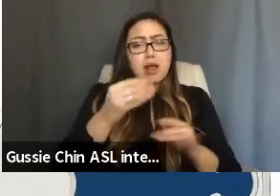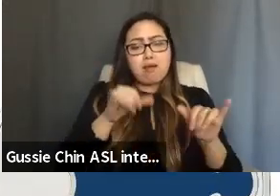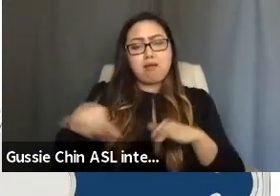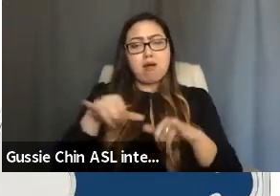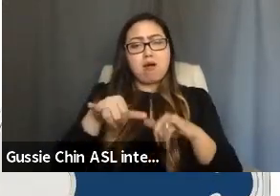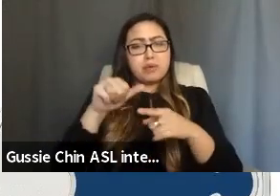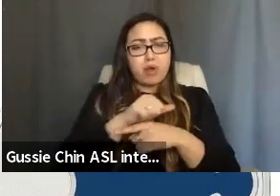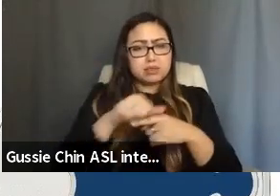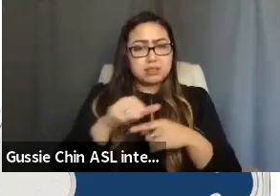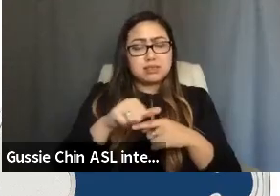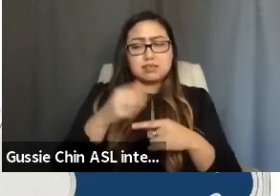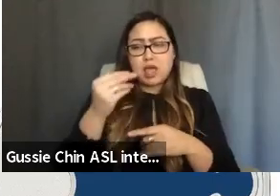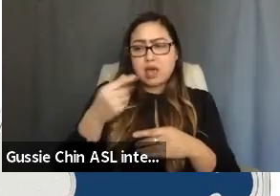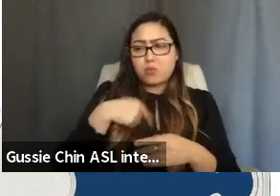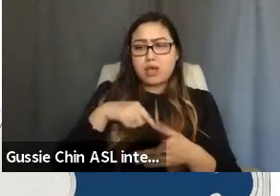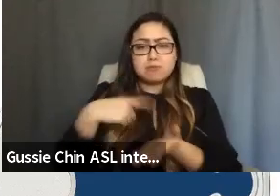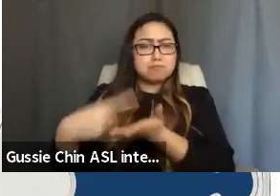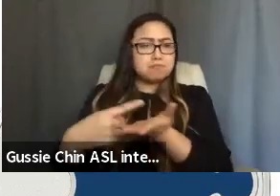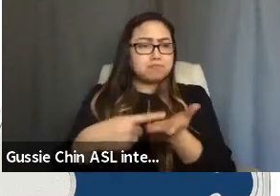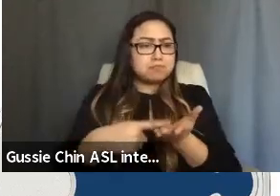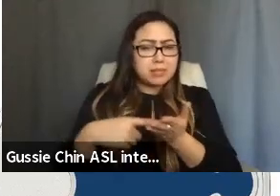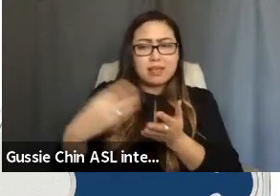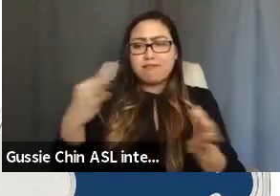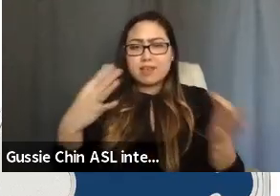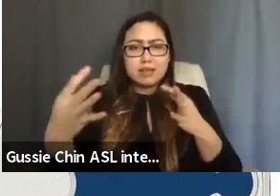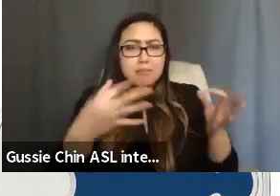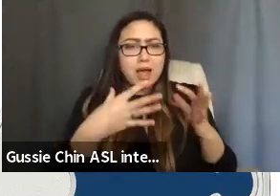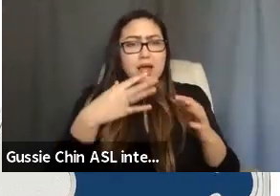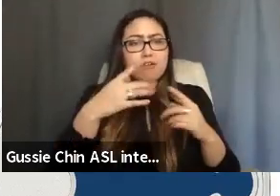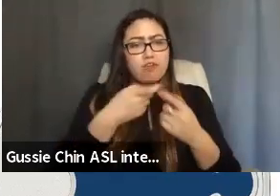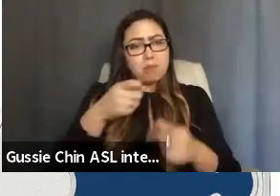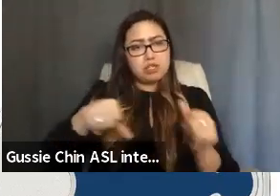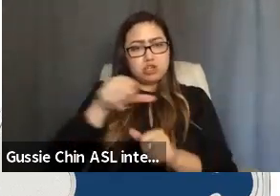each other. We're trying to make sure we have lessons learned, and then also borrow good and